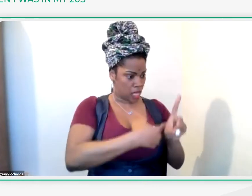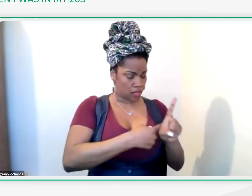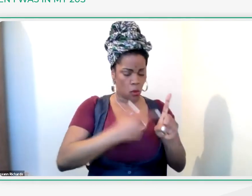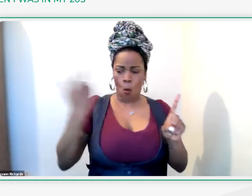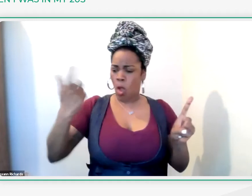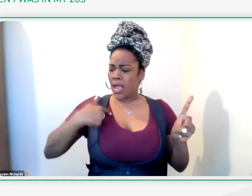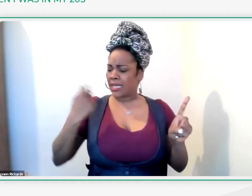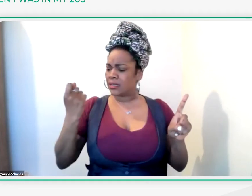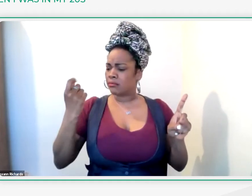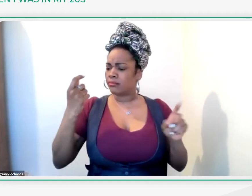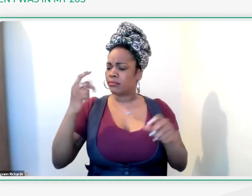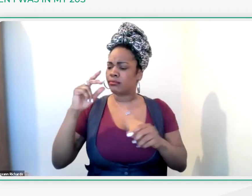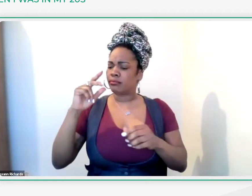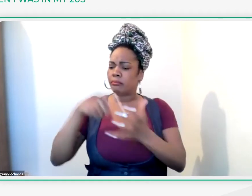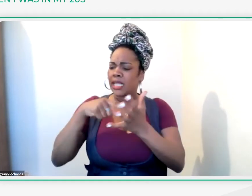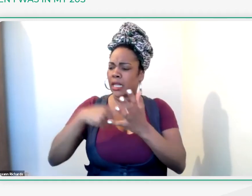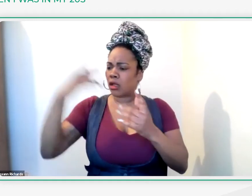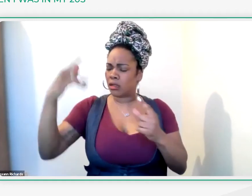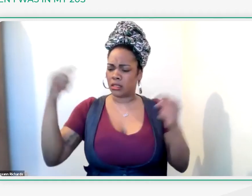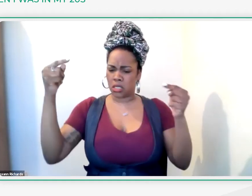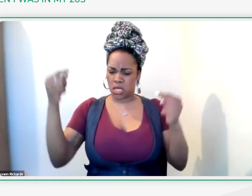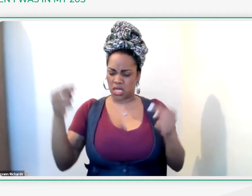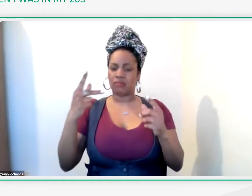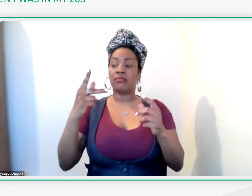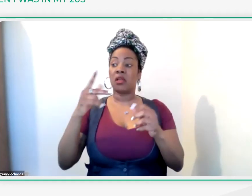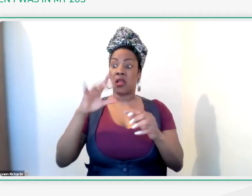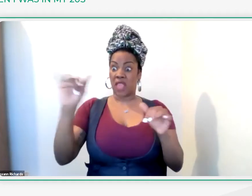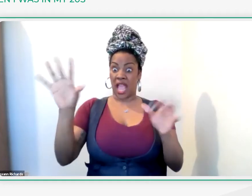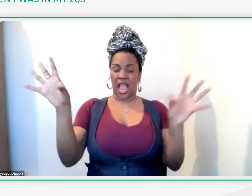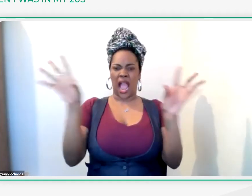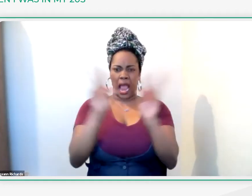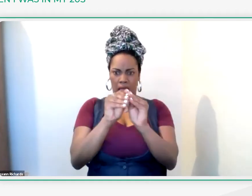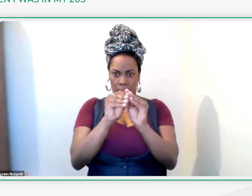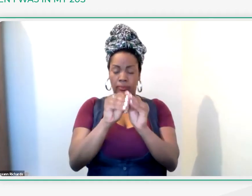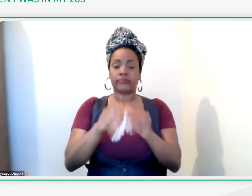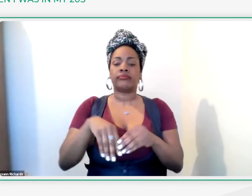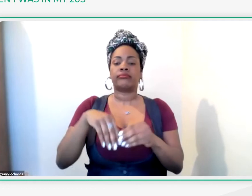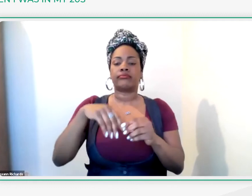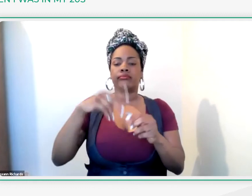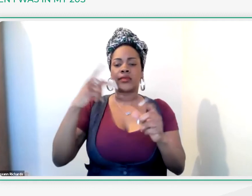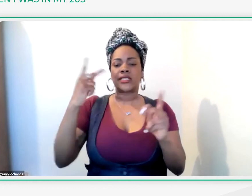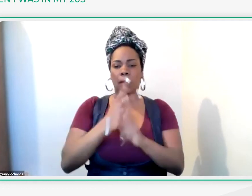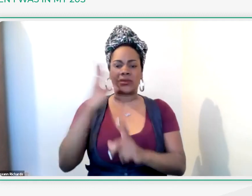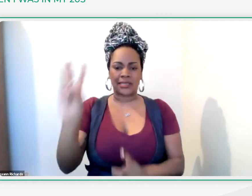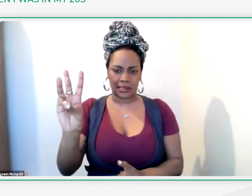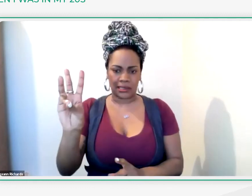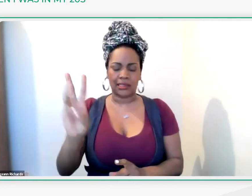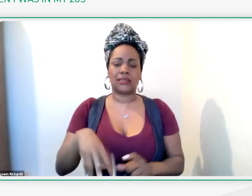Figuring out what everything costs per month – what bills you pay every month. Add it all up.